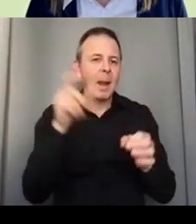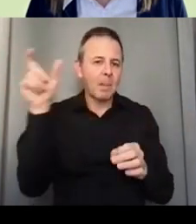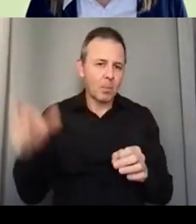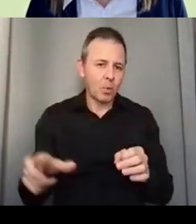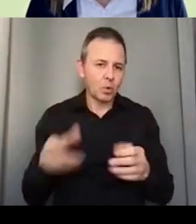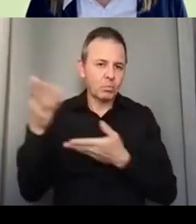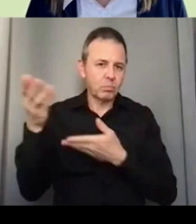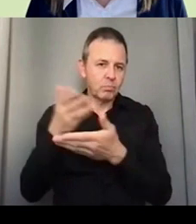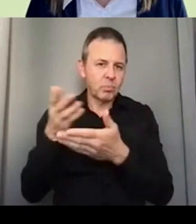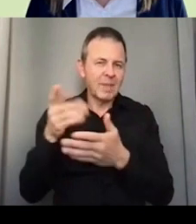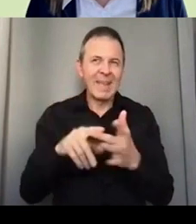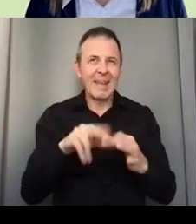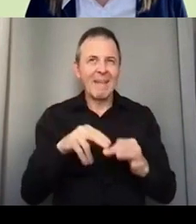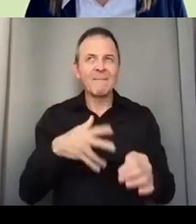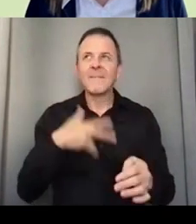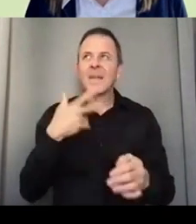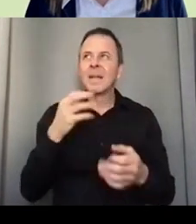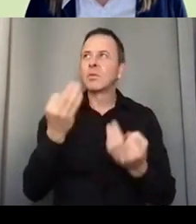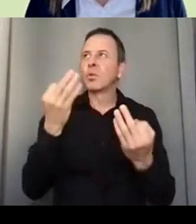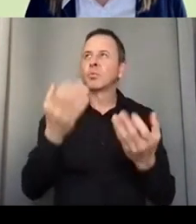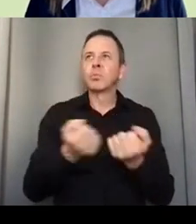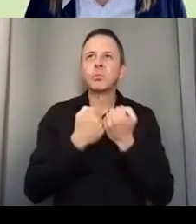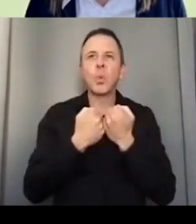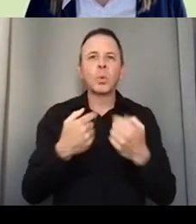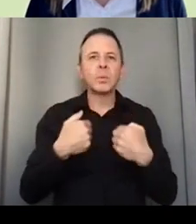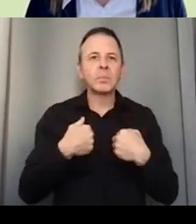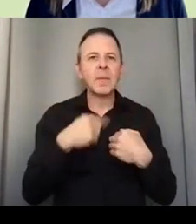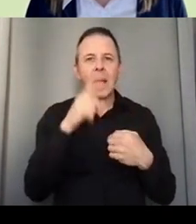not feeling supported in this process you can email the feedback line in order